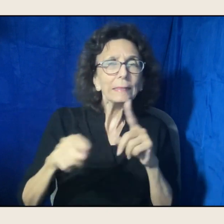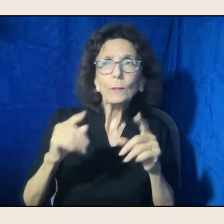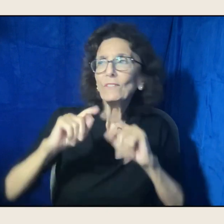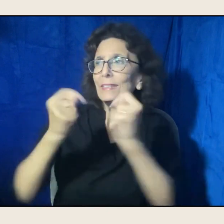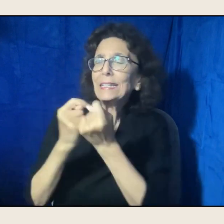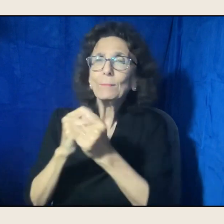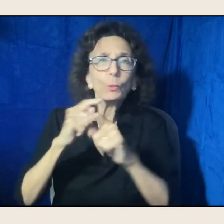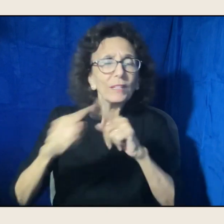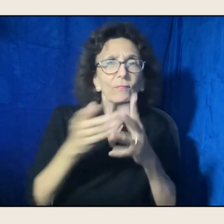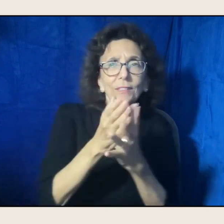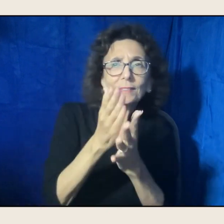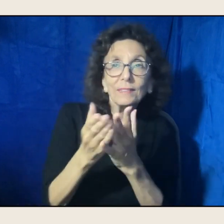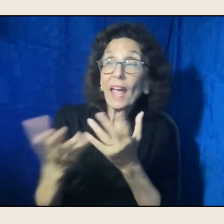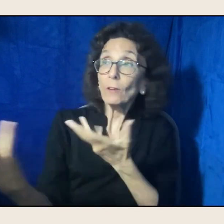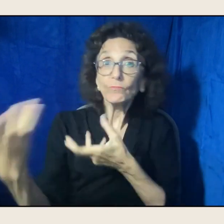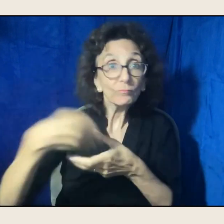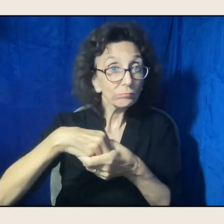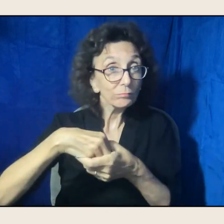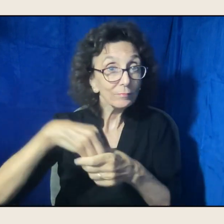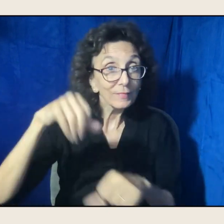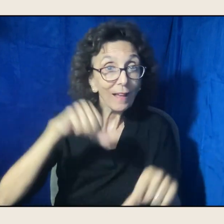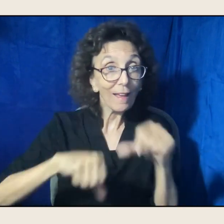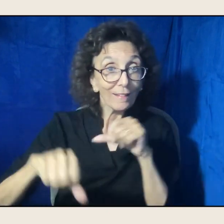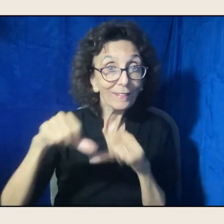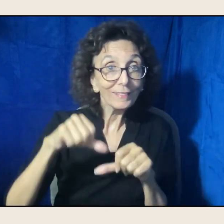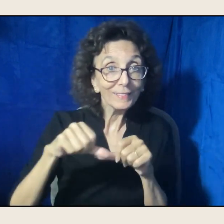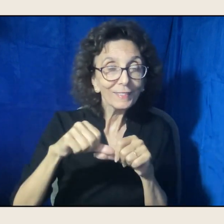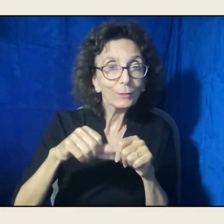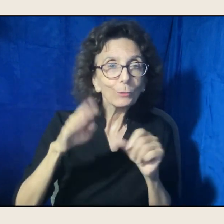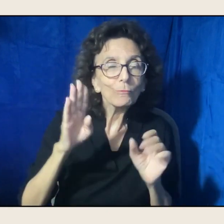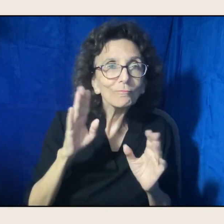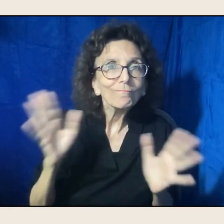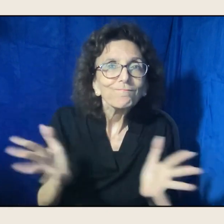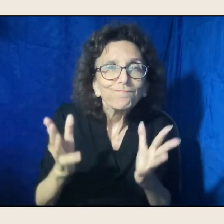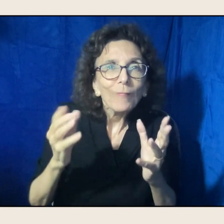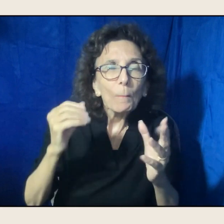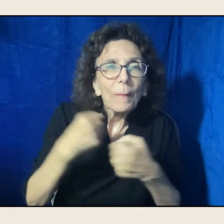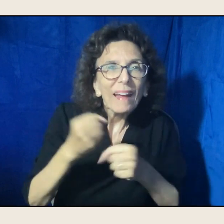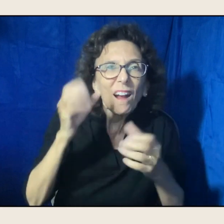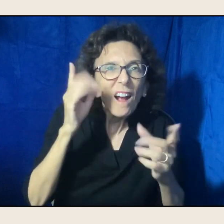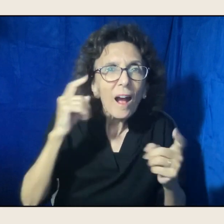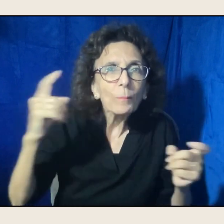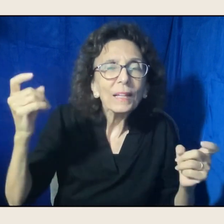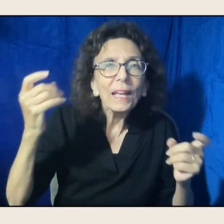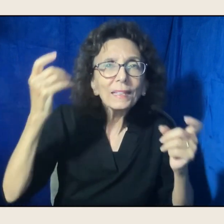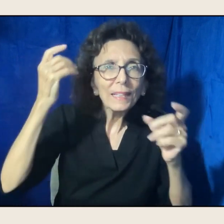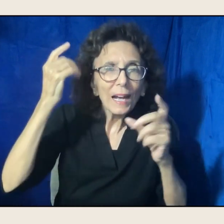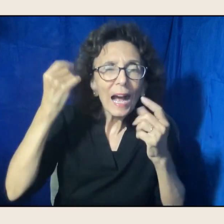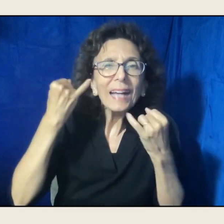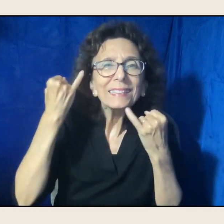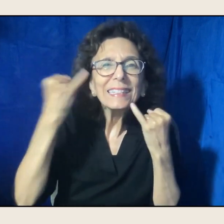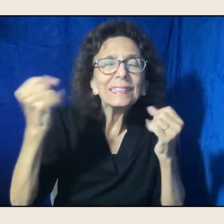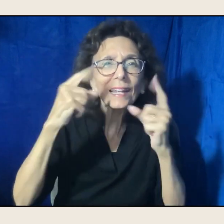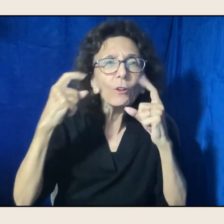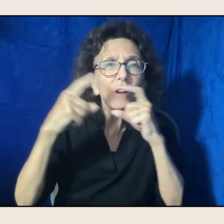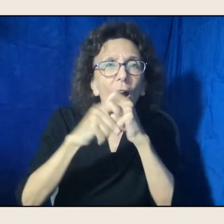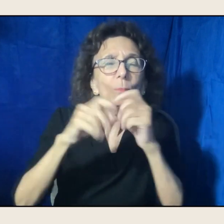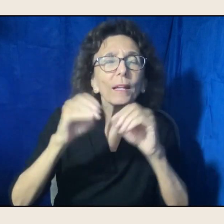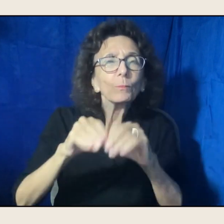as a component to developing complex ideas. Among his many critically important works is Revival Field,